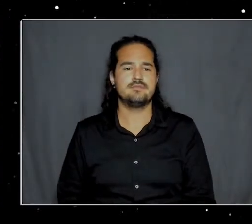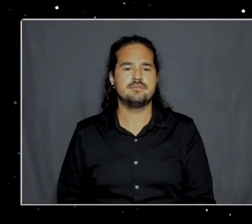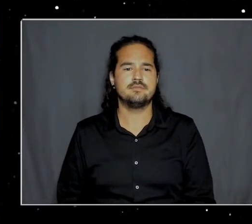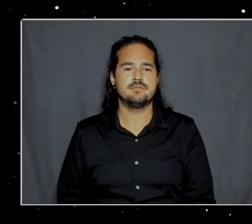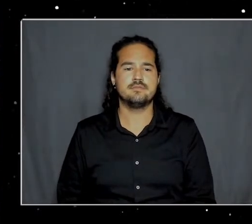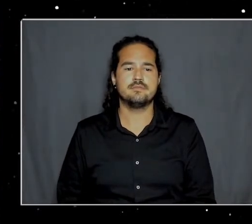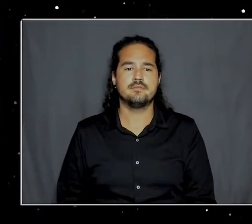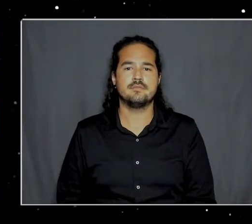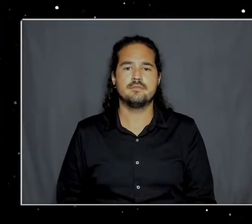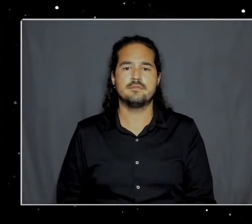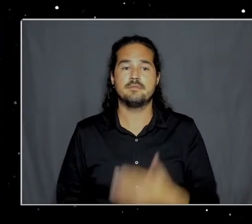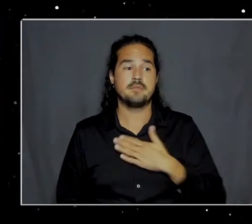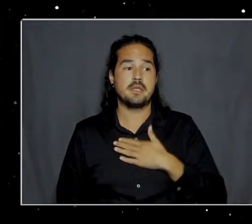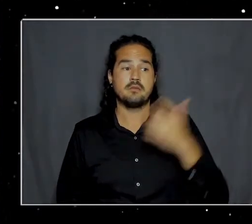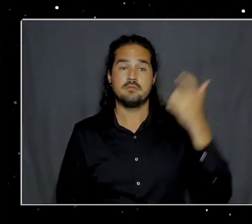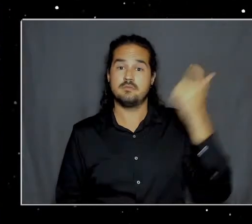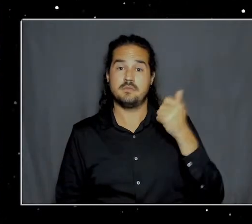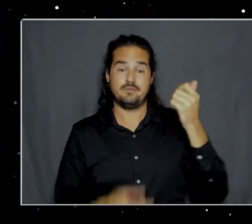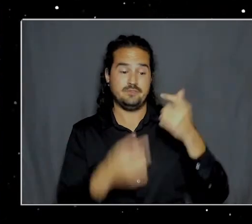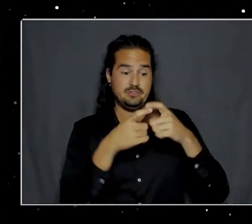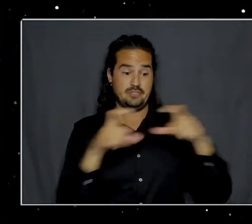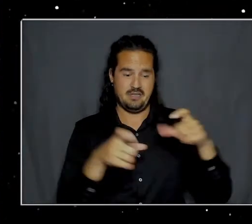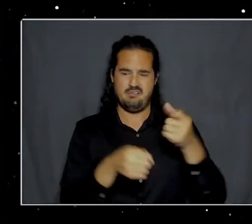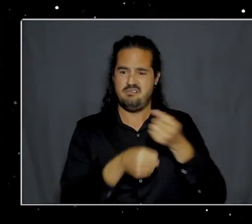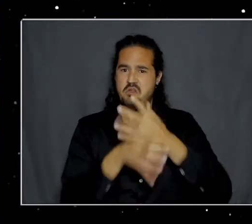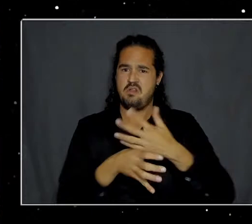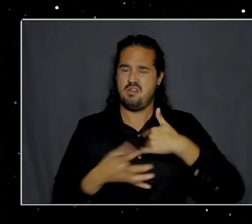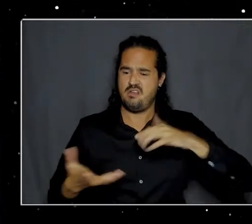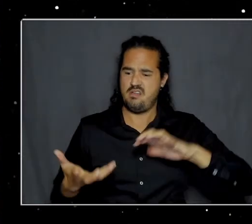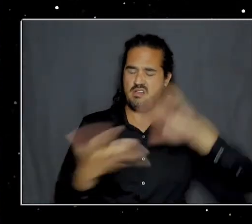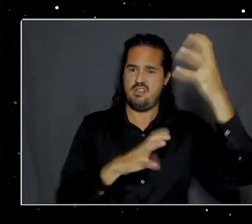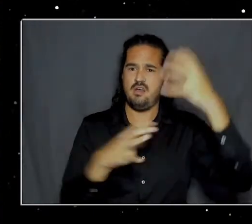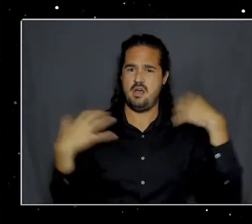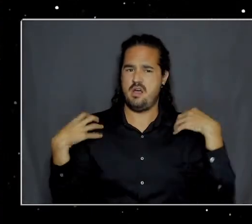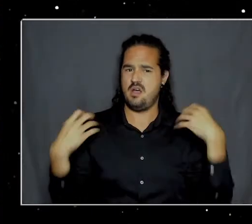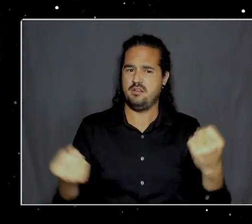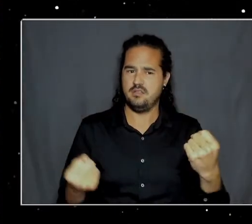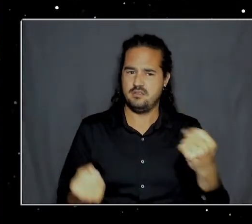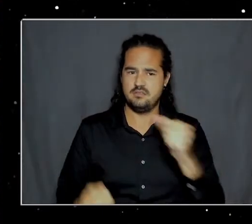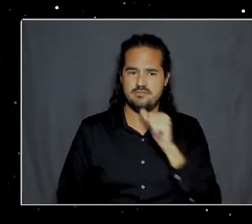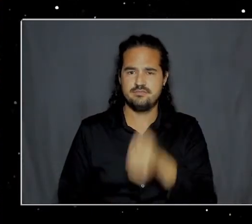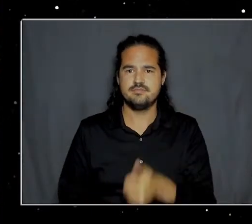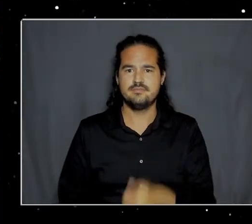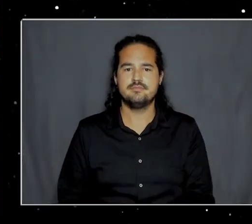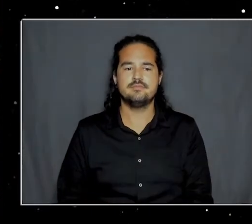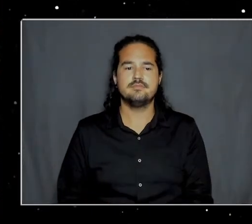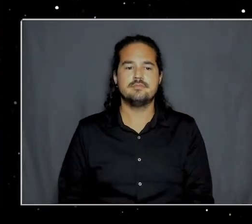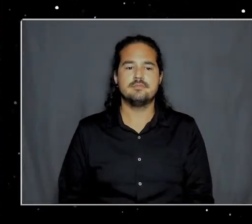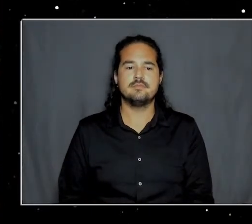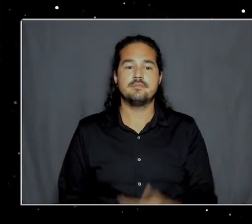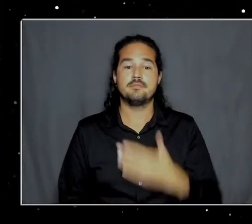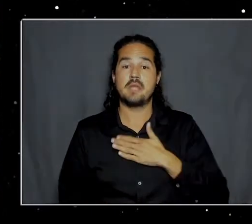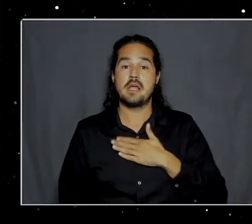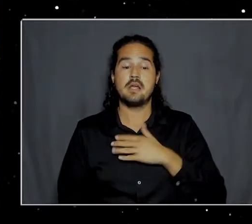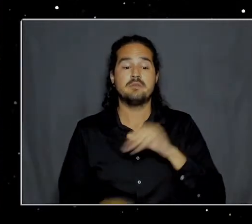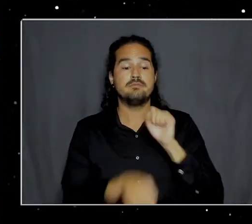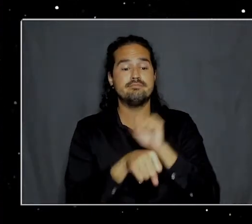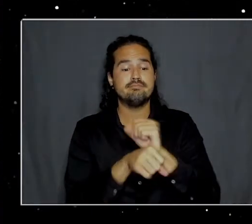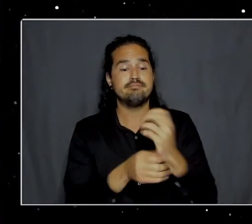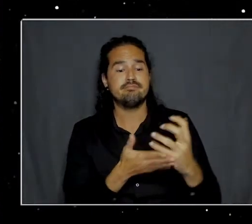WELFARE WRECKED. TRISHANDRA PICKUP: SO THE TOOLS I EARN A LIVING